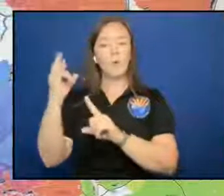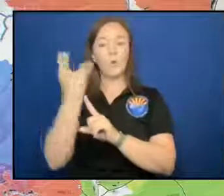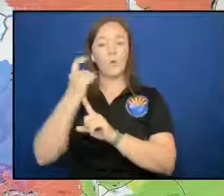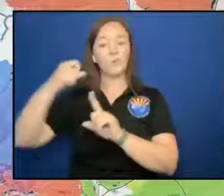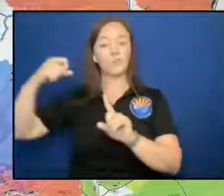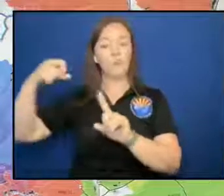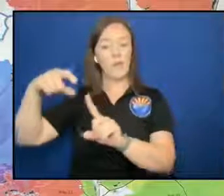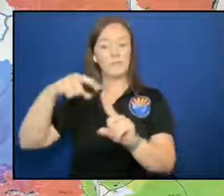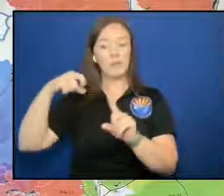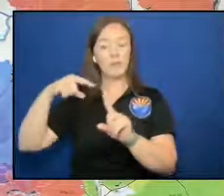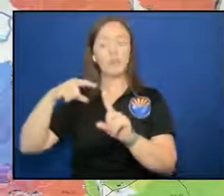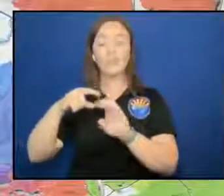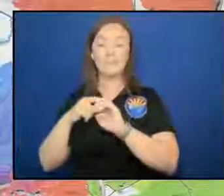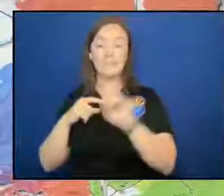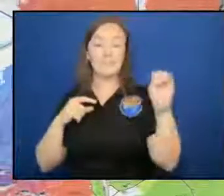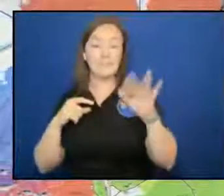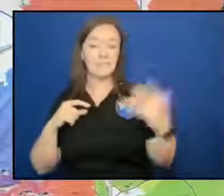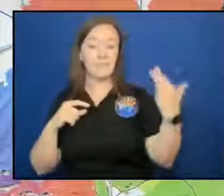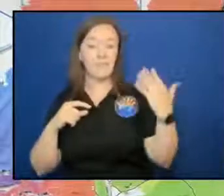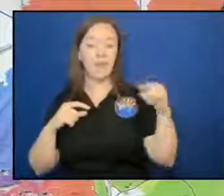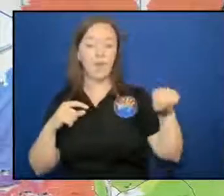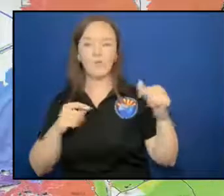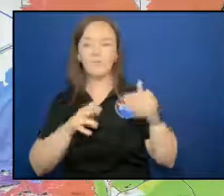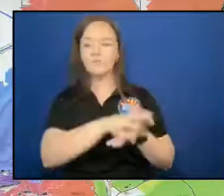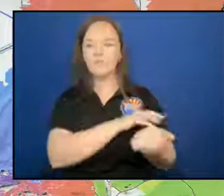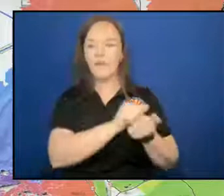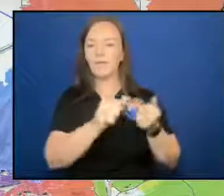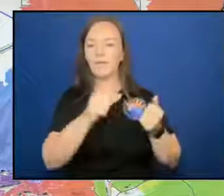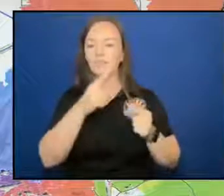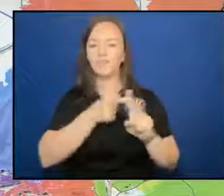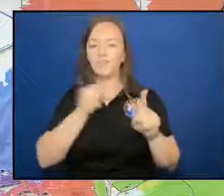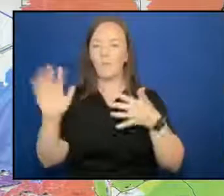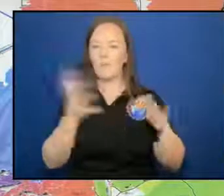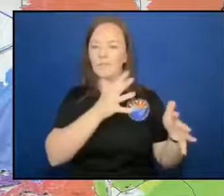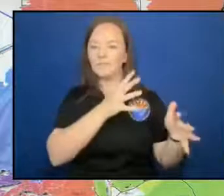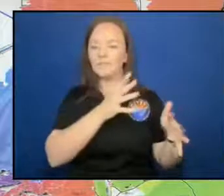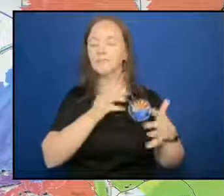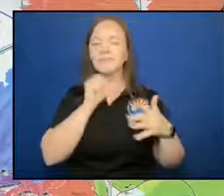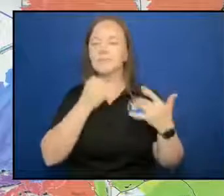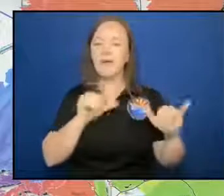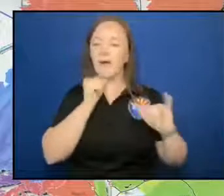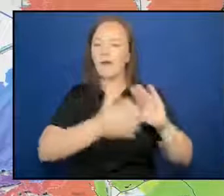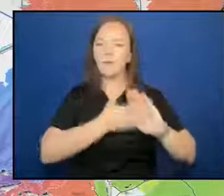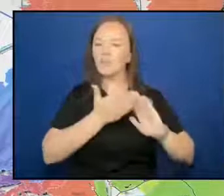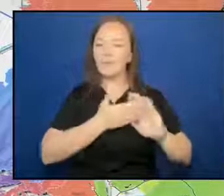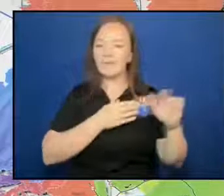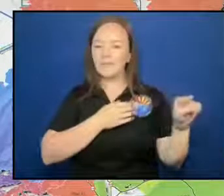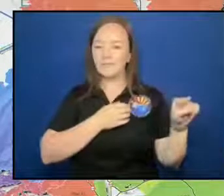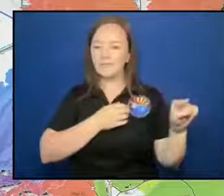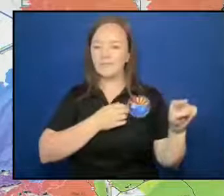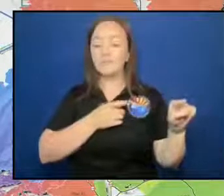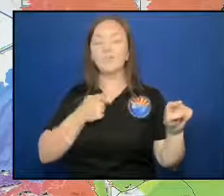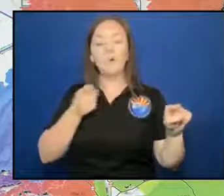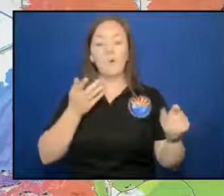WITH THAT, I CAN TELL YOU THAT WE HAVE U.S. ARMY CORPS OF ENGINEERS ON